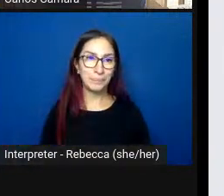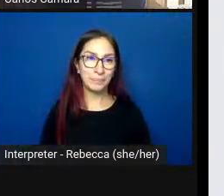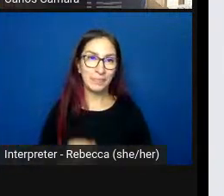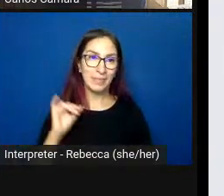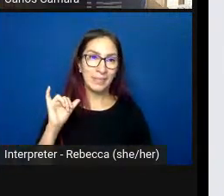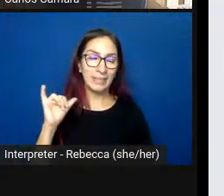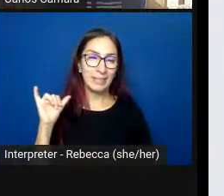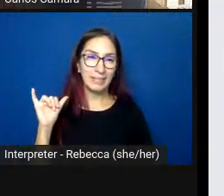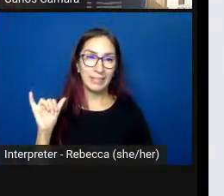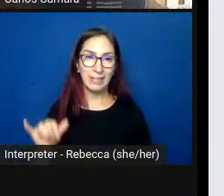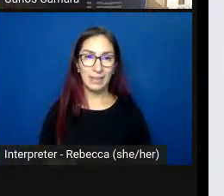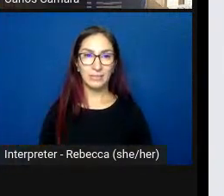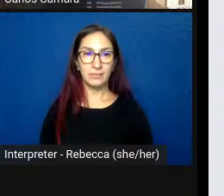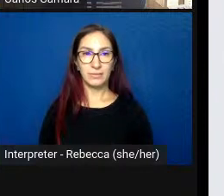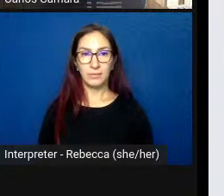assured that you have to fight against that